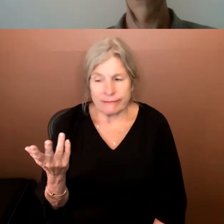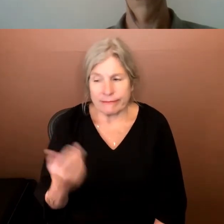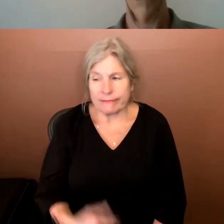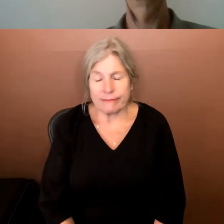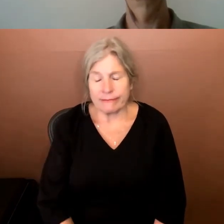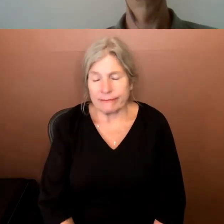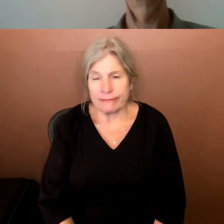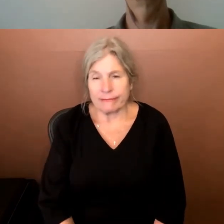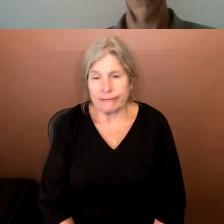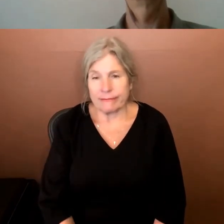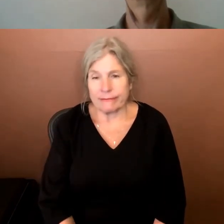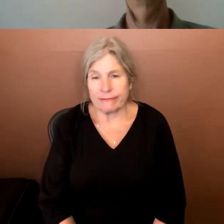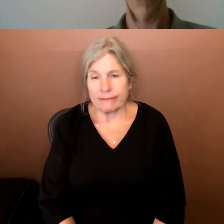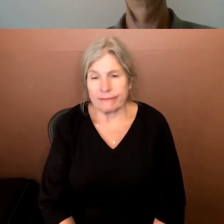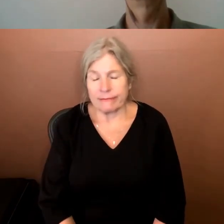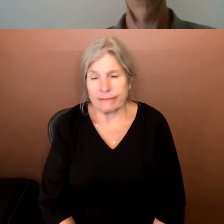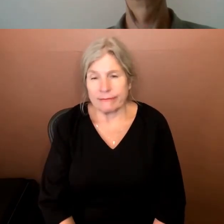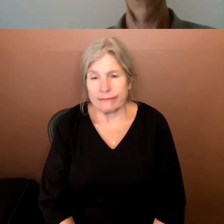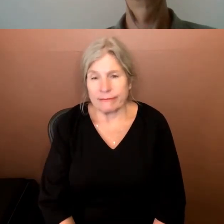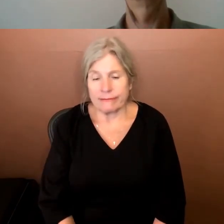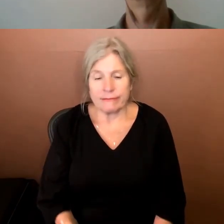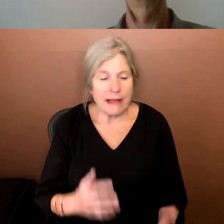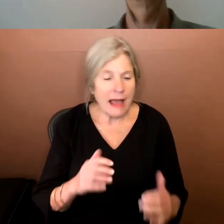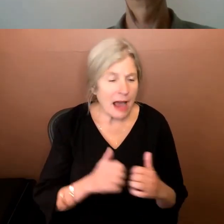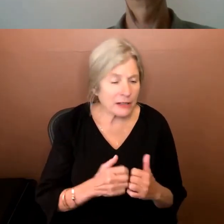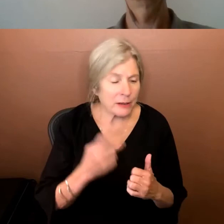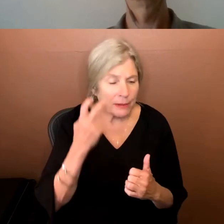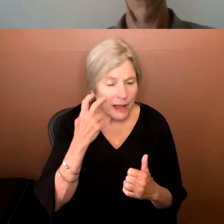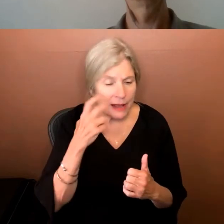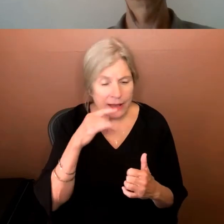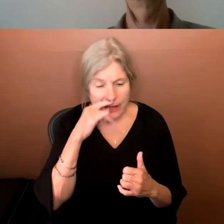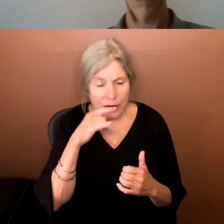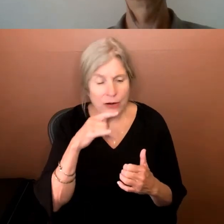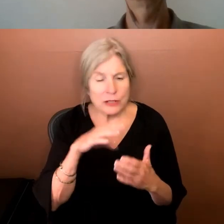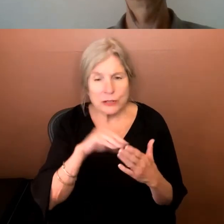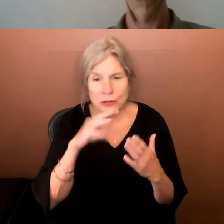how is a blind kid or student going to take a comics class?